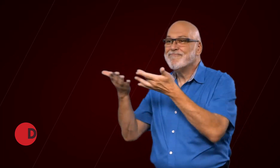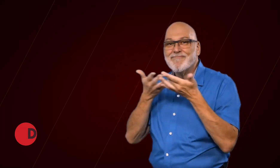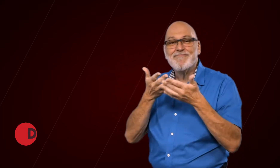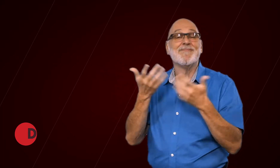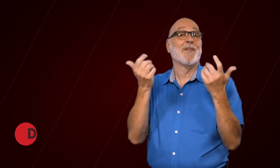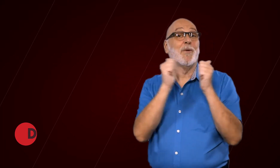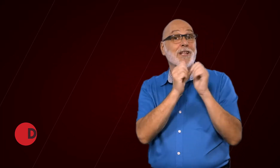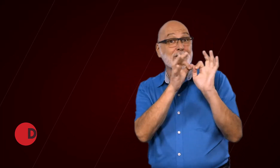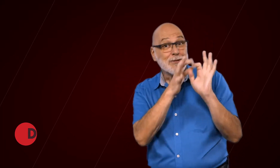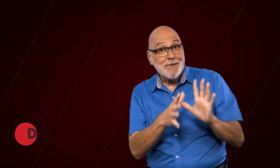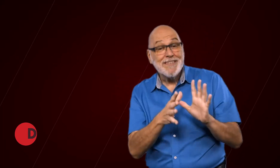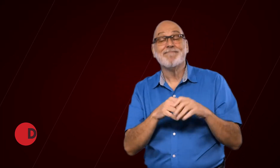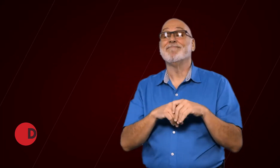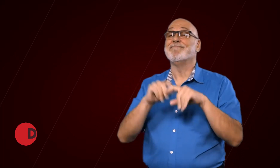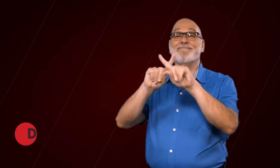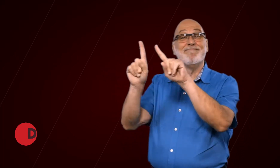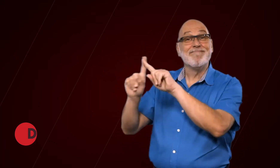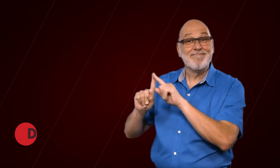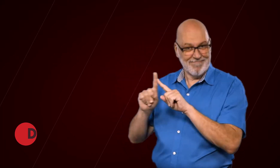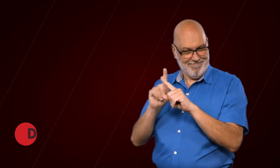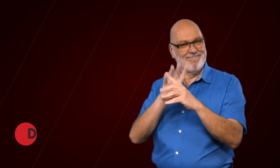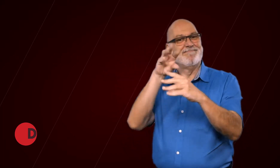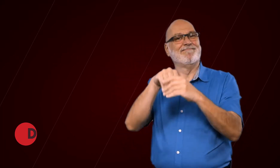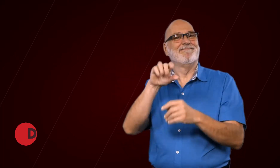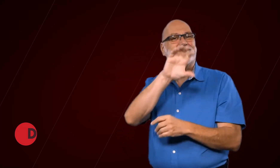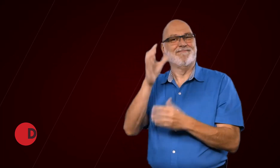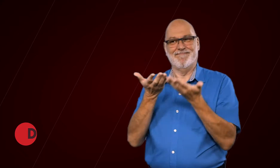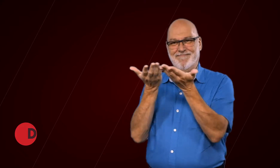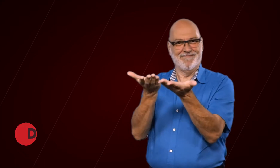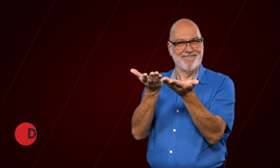communicating to each other on screen or with interpreter.